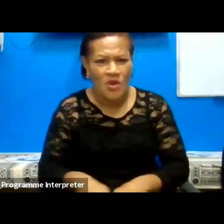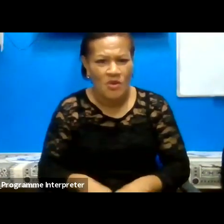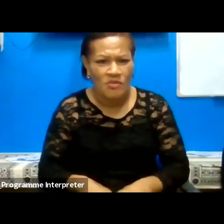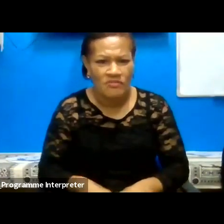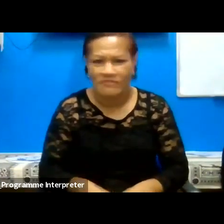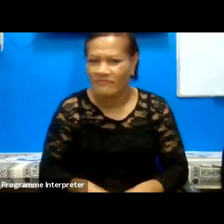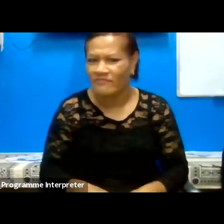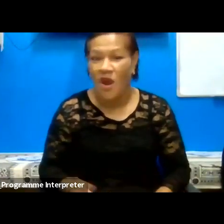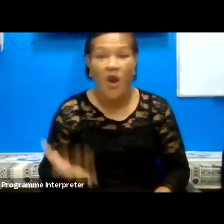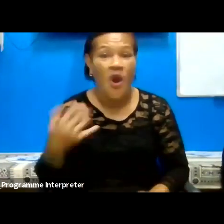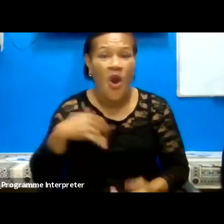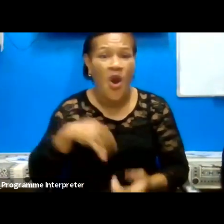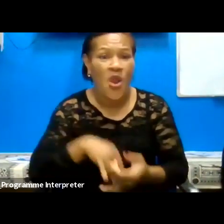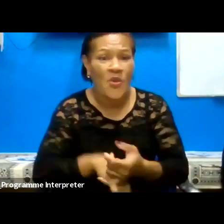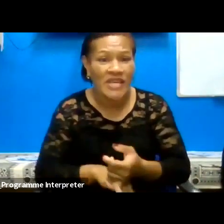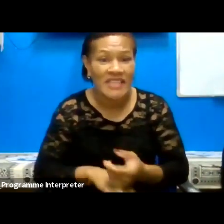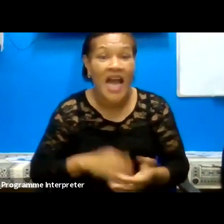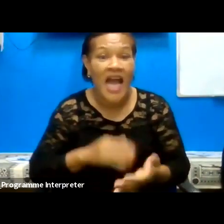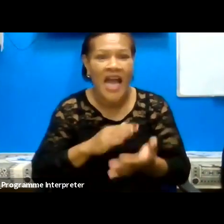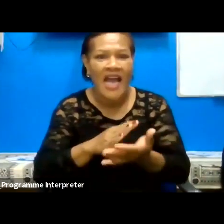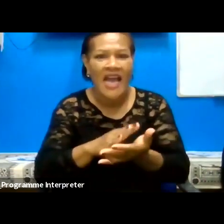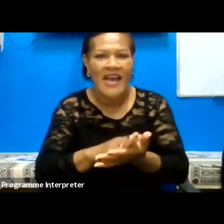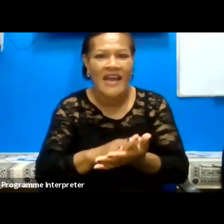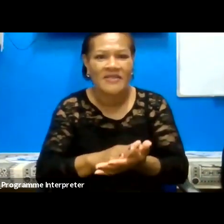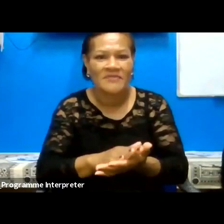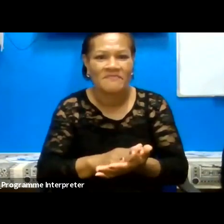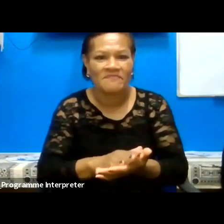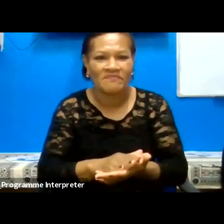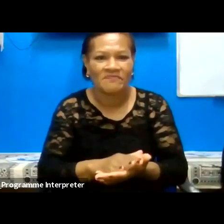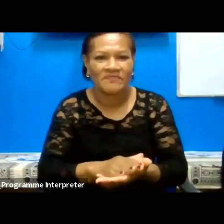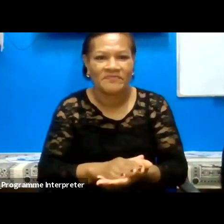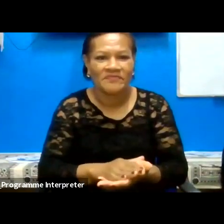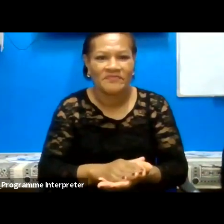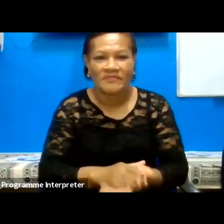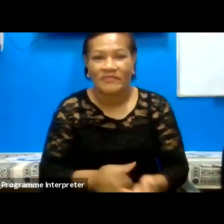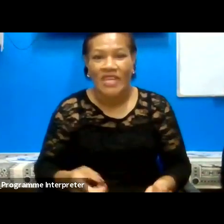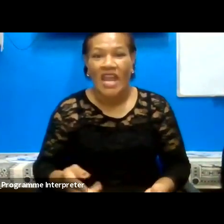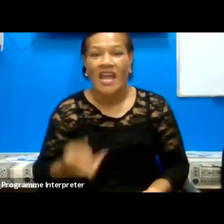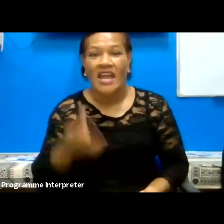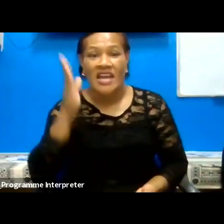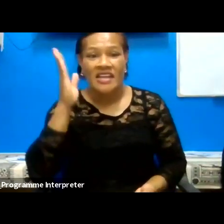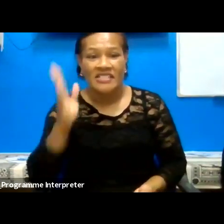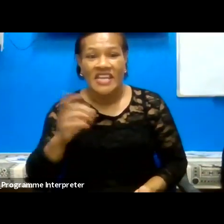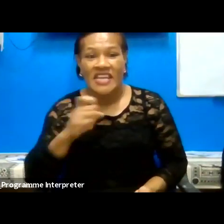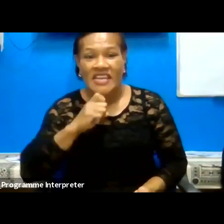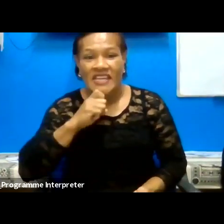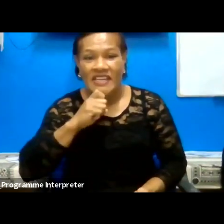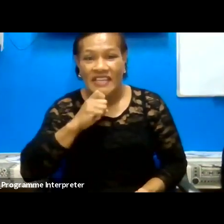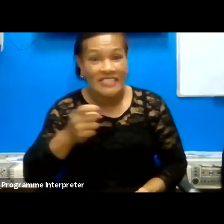because at the end of the day, when the children go out of